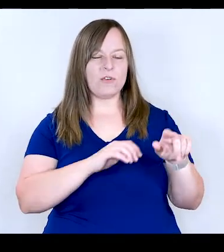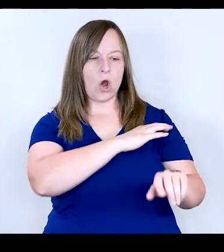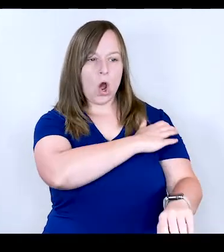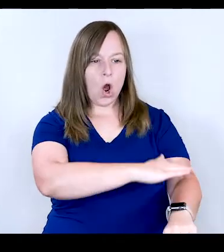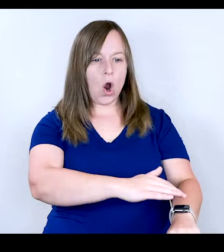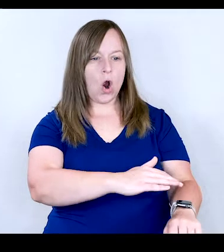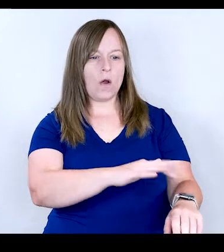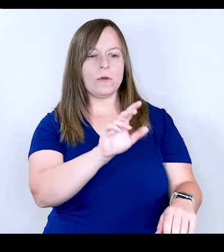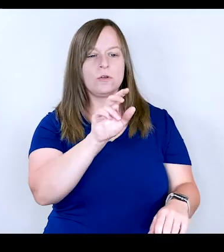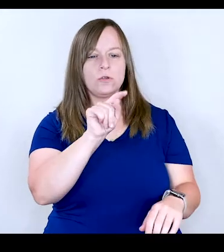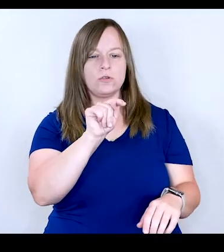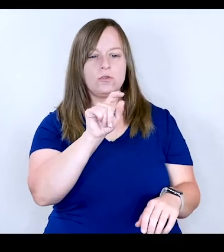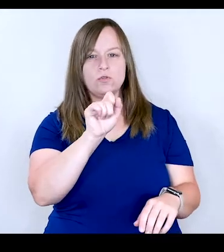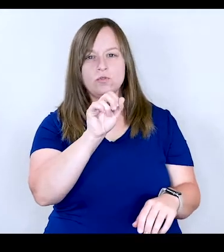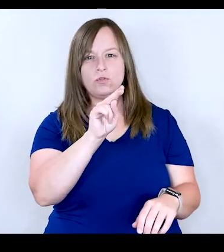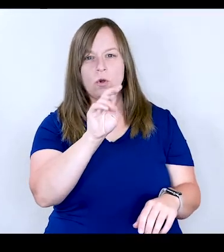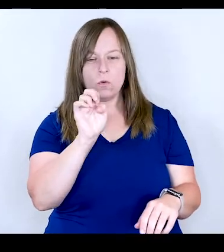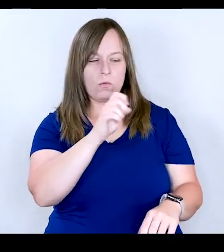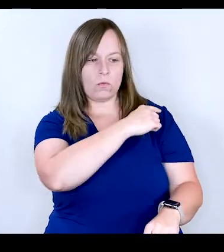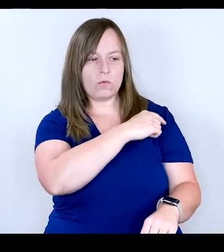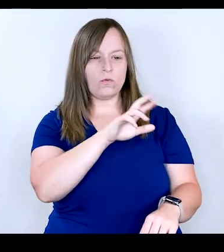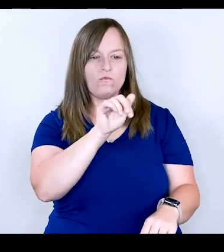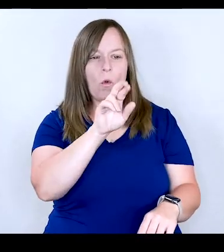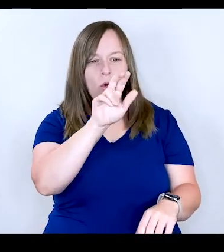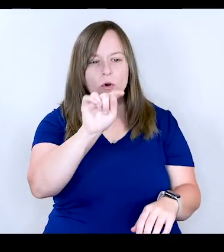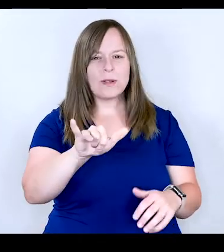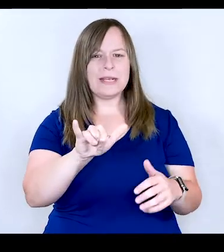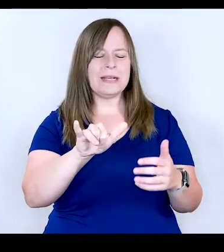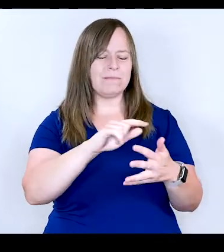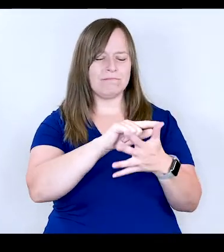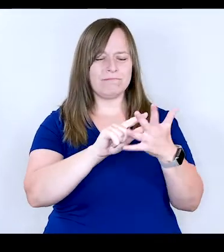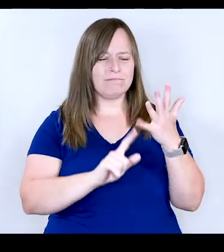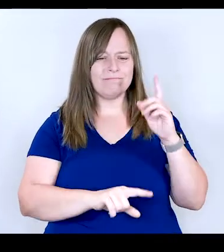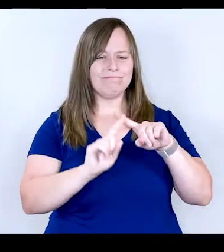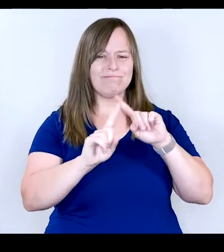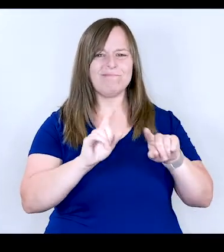so torn rotor, torn cuffs as well as lots of fascinating other you know orthopedic